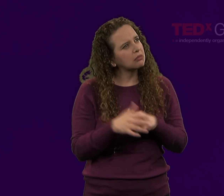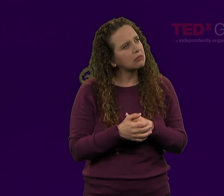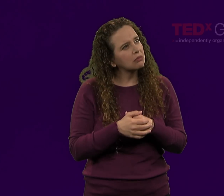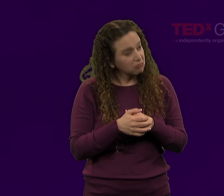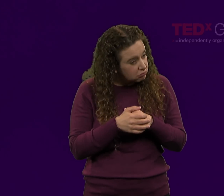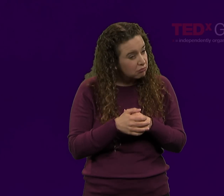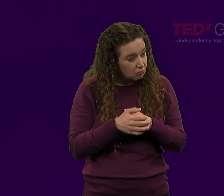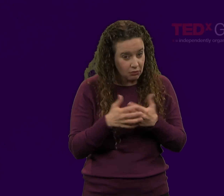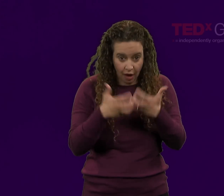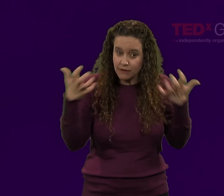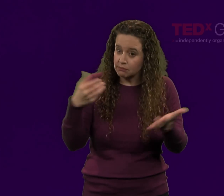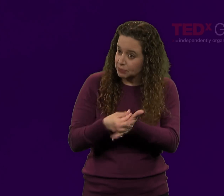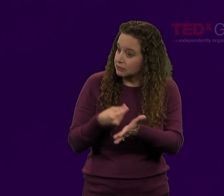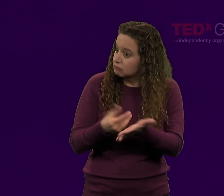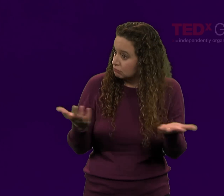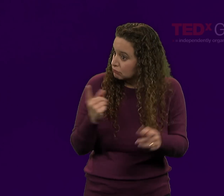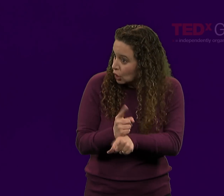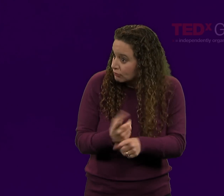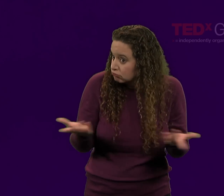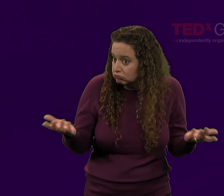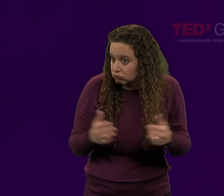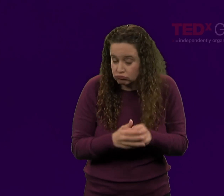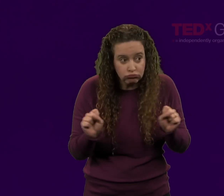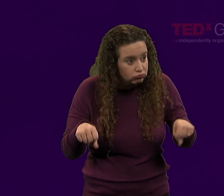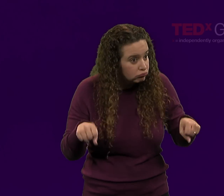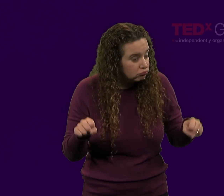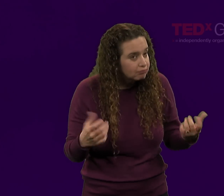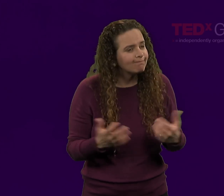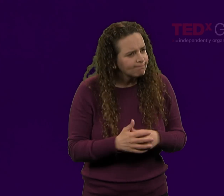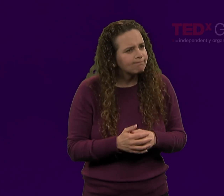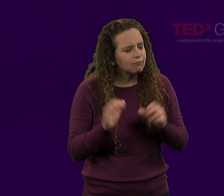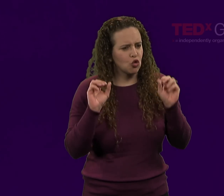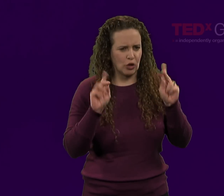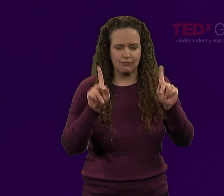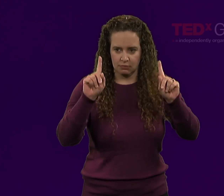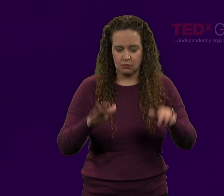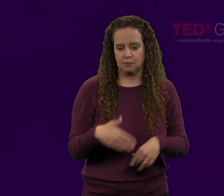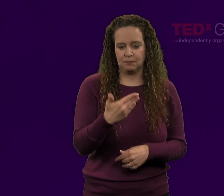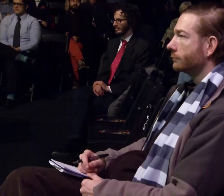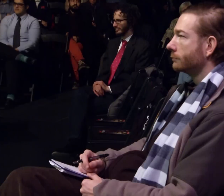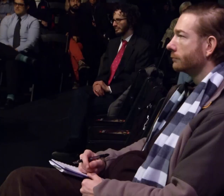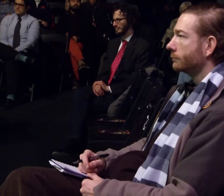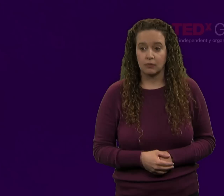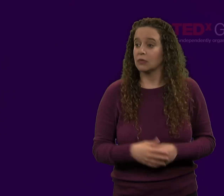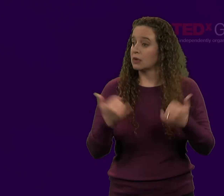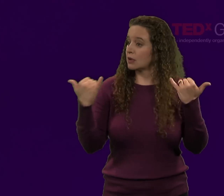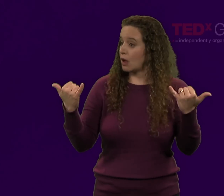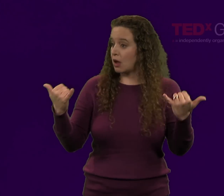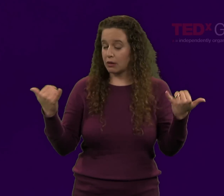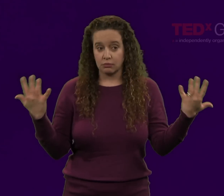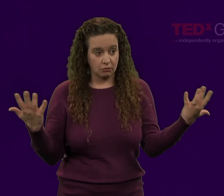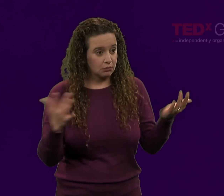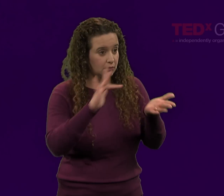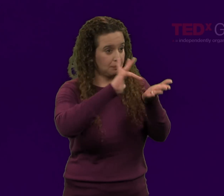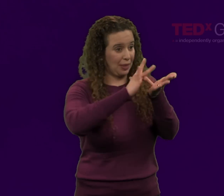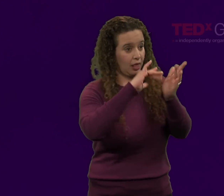in terms of the amount of money that is spent on deaf people. And I'm not in any way disagreeing this is an exorbitant amount of money.